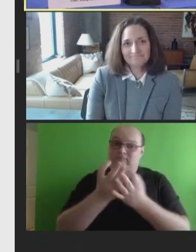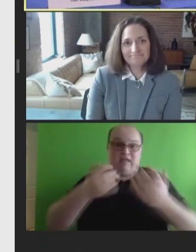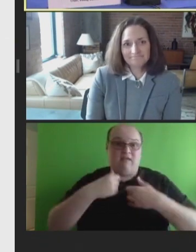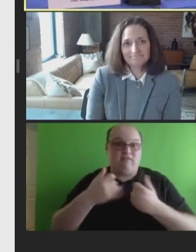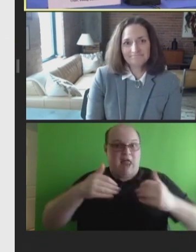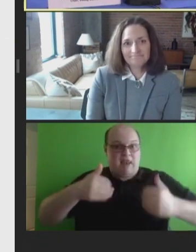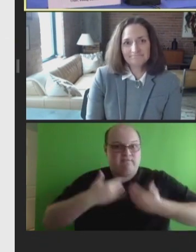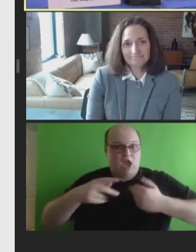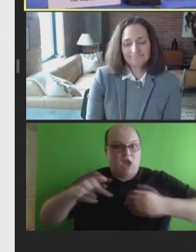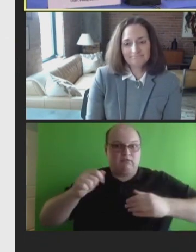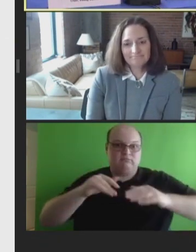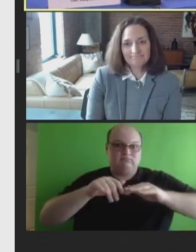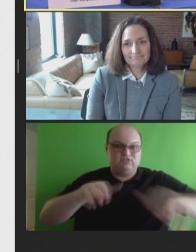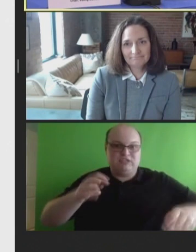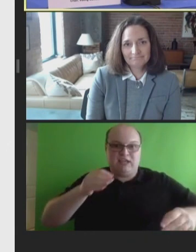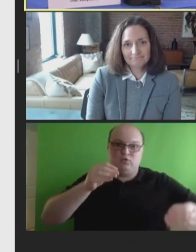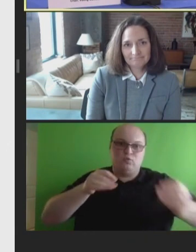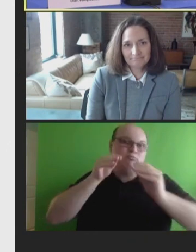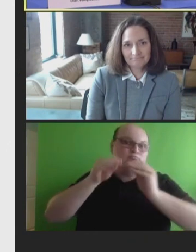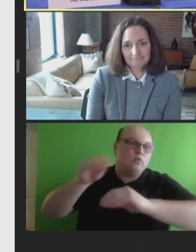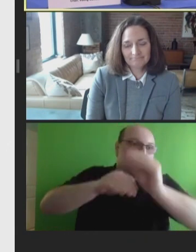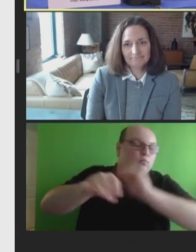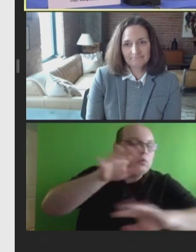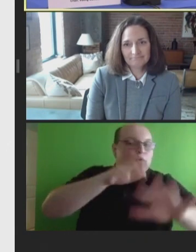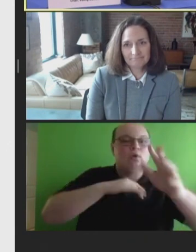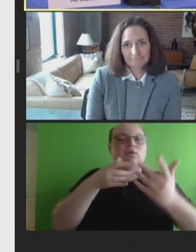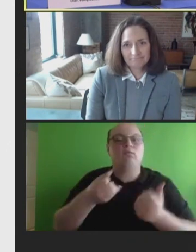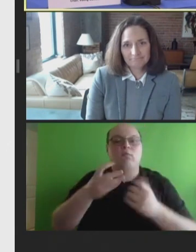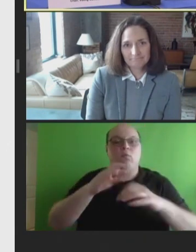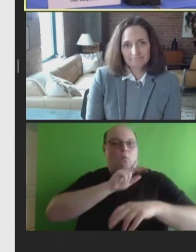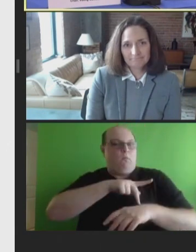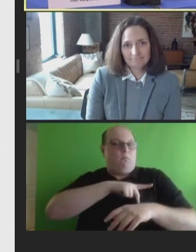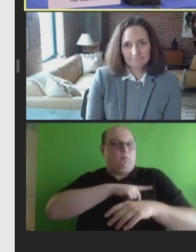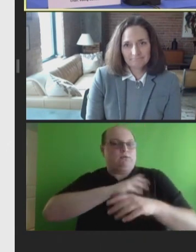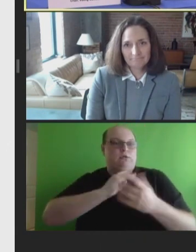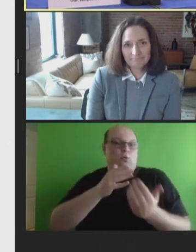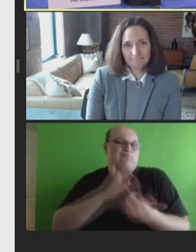And so, you know, the potential of a personal record that could